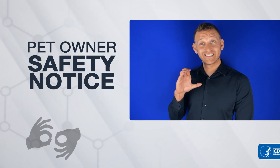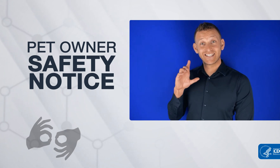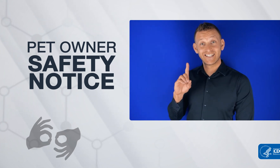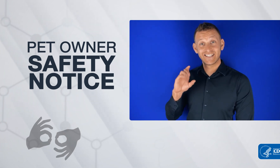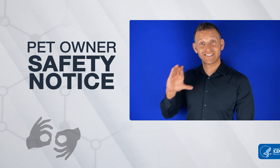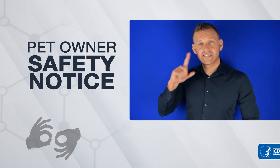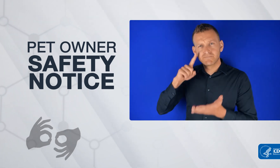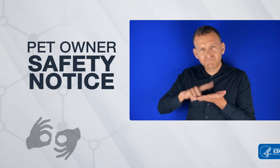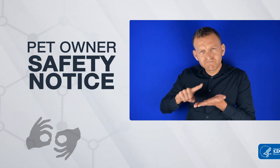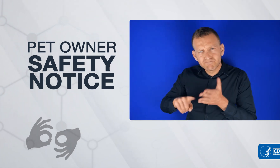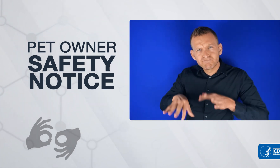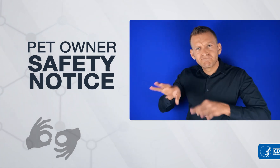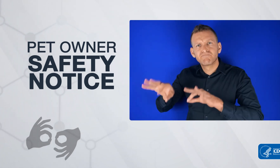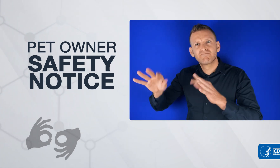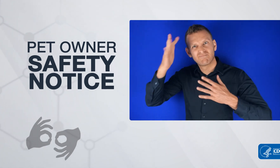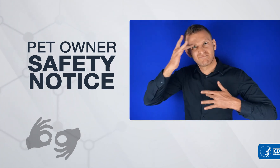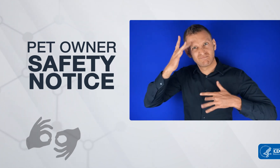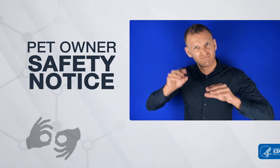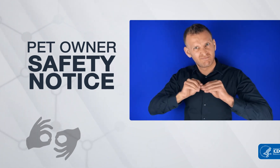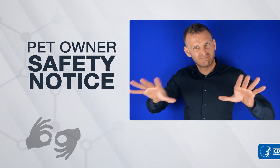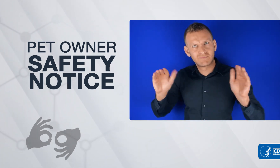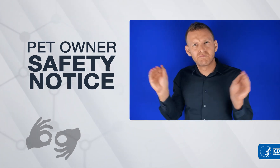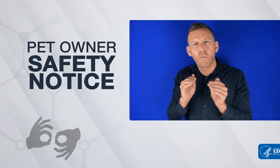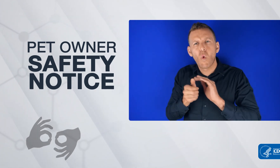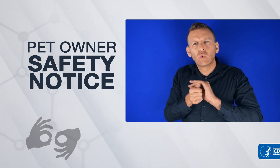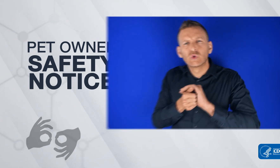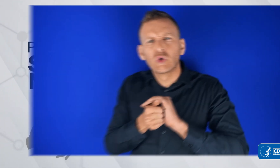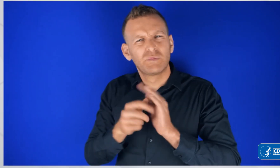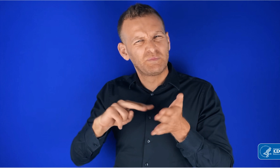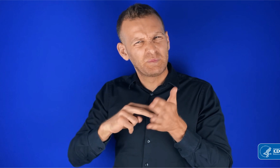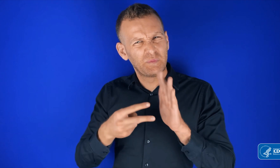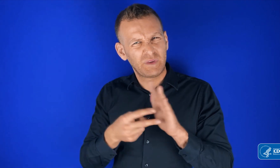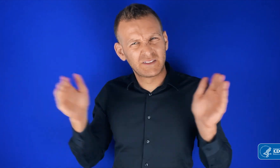CDC has investigated many Salmonella outbreaks linked to small turtles.